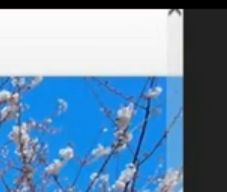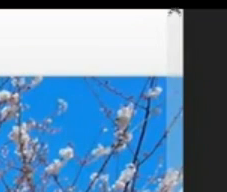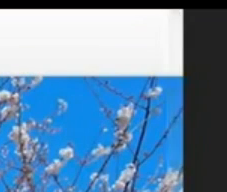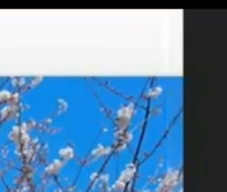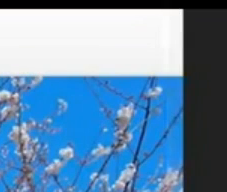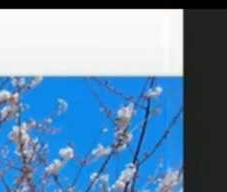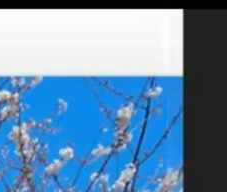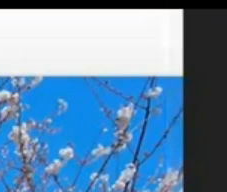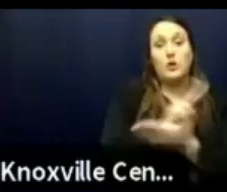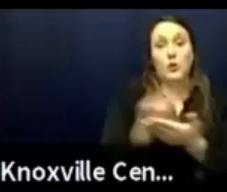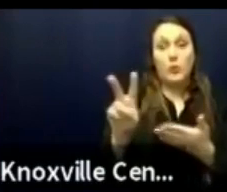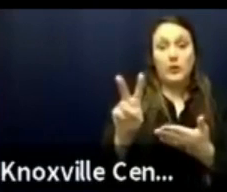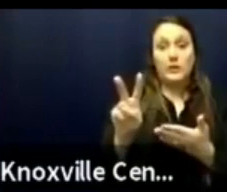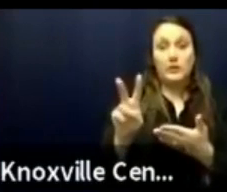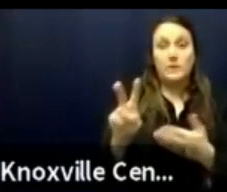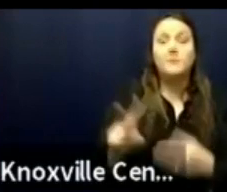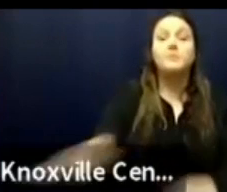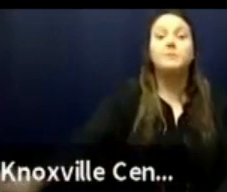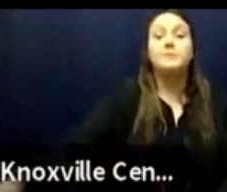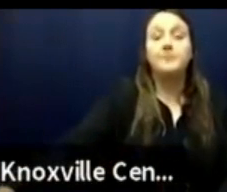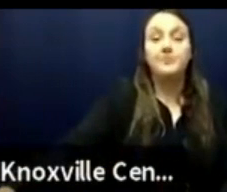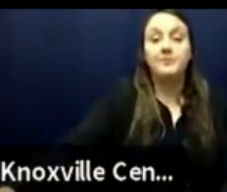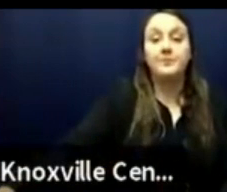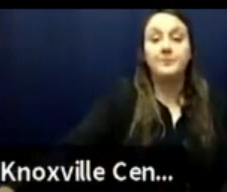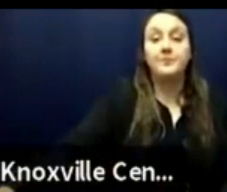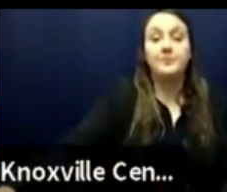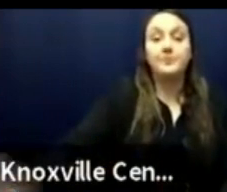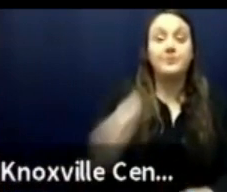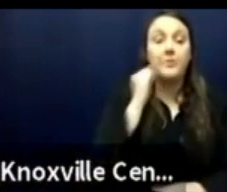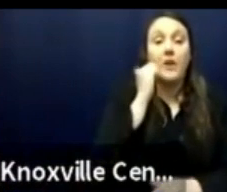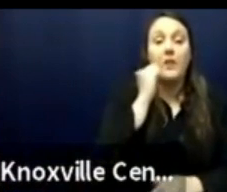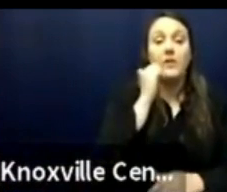BENCHMARKS TOLD AS A REMINDER,